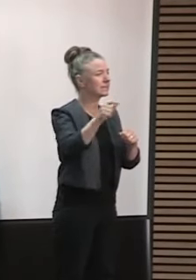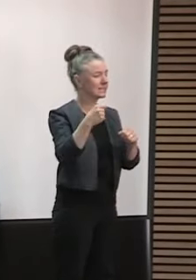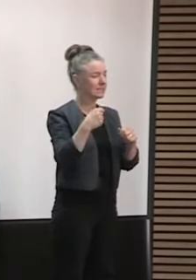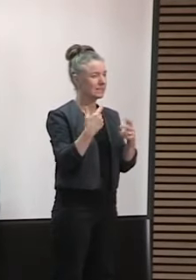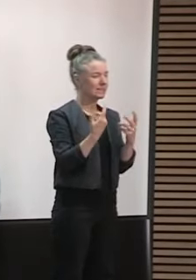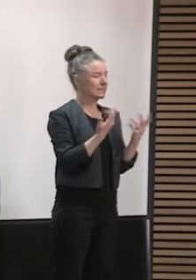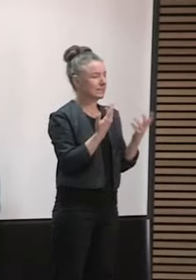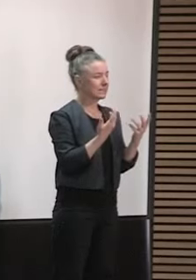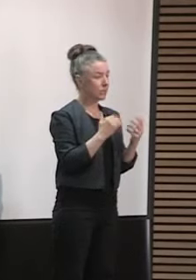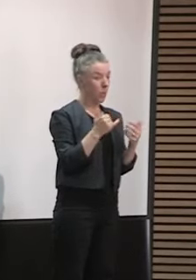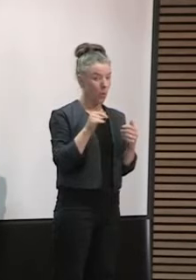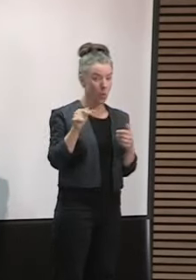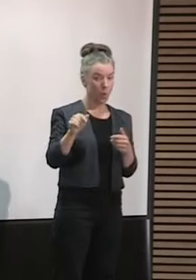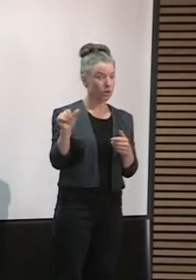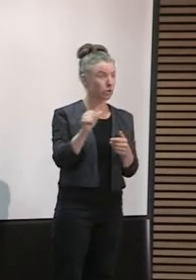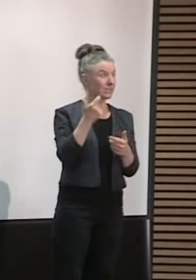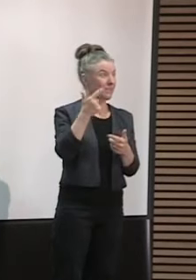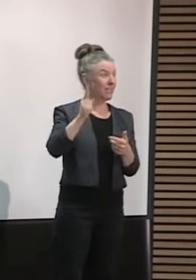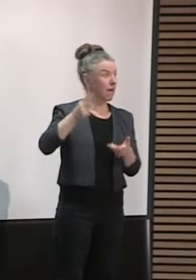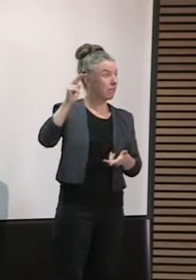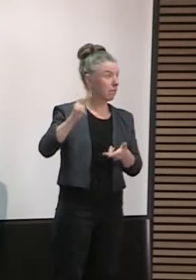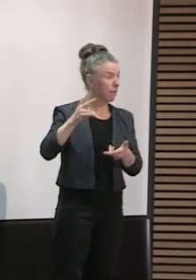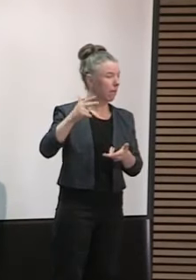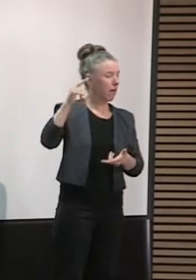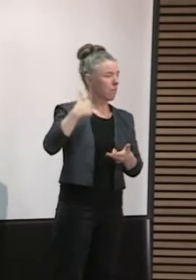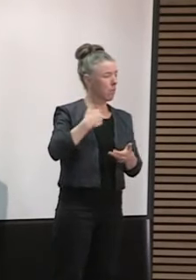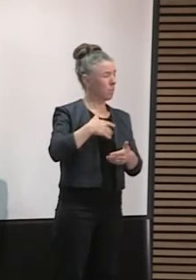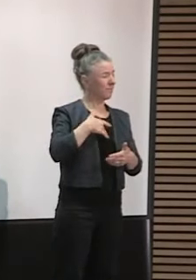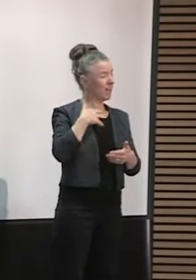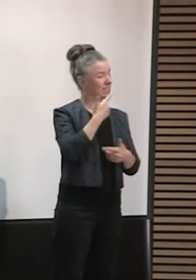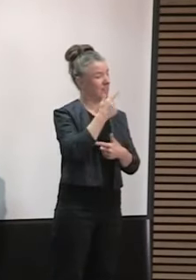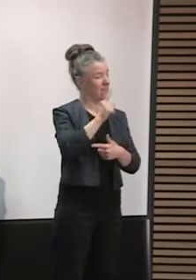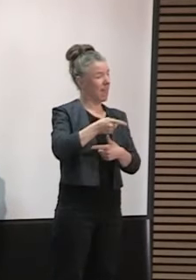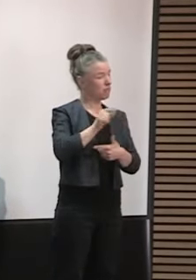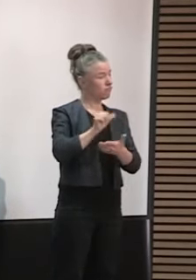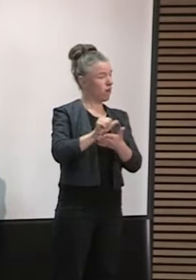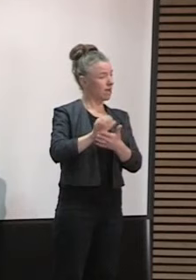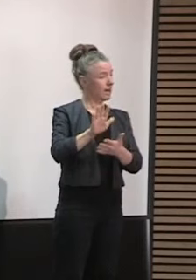genomic or epidemiological